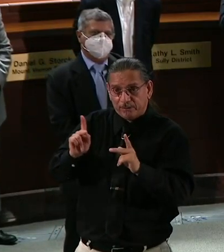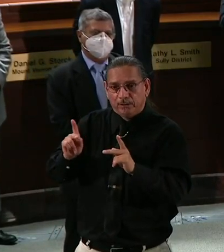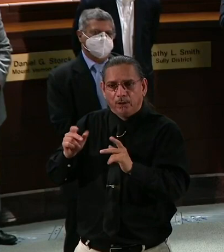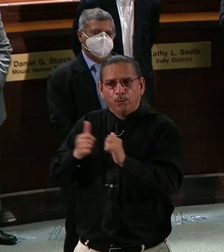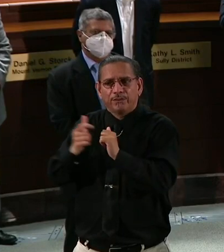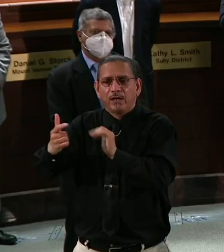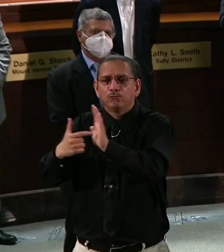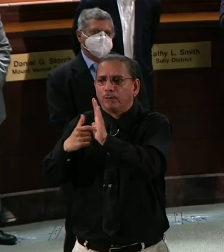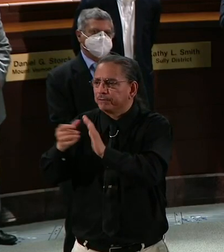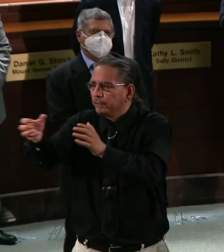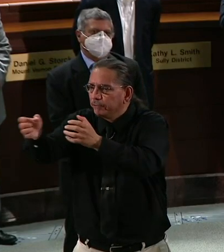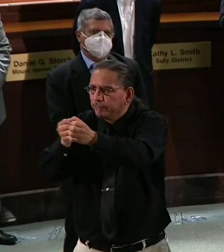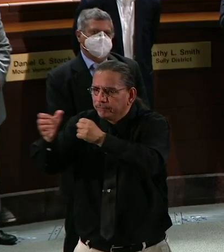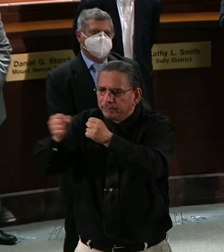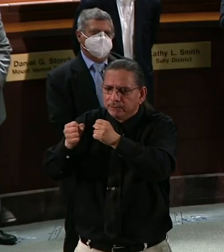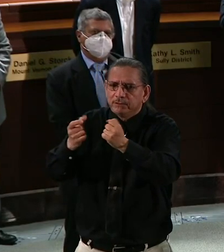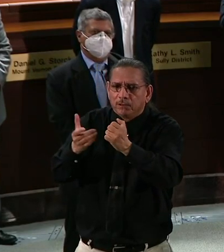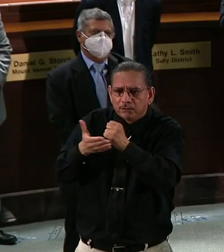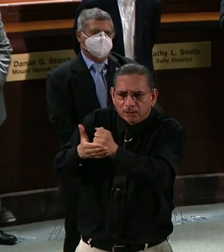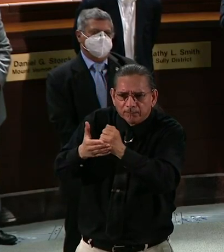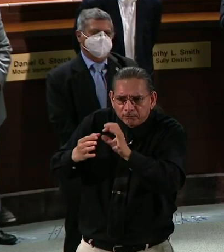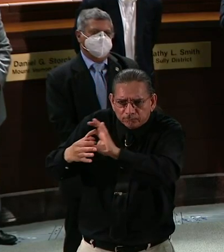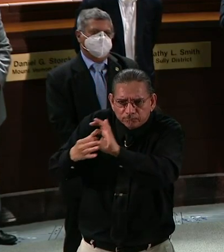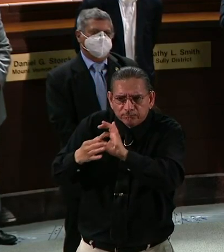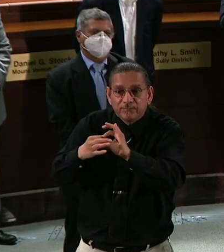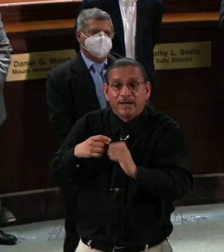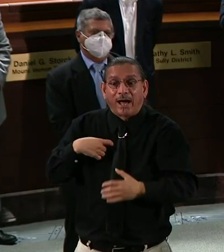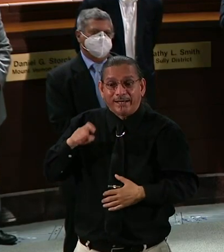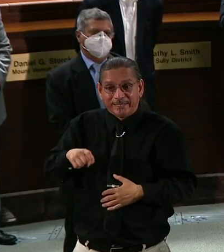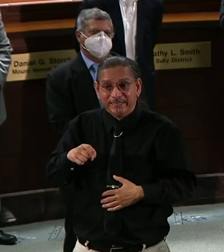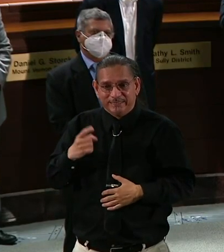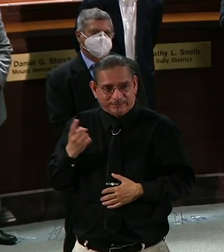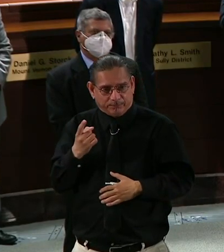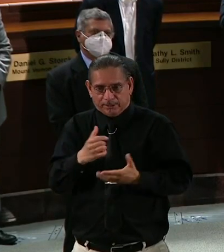BECAUSE OF PRESENT DEFINITELY